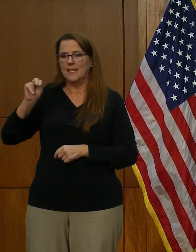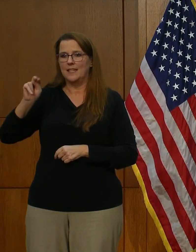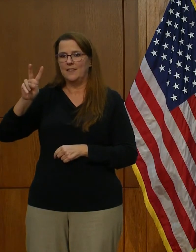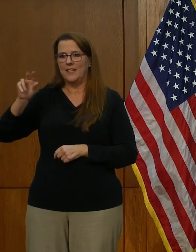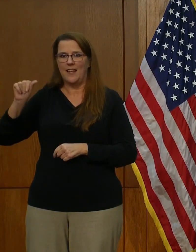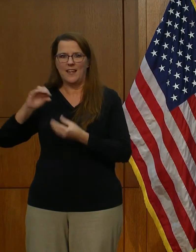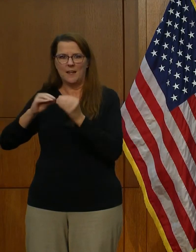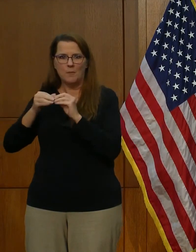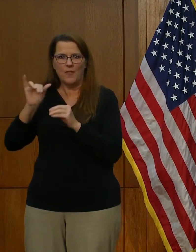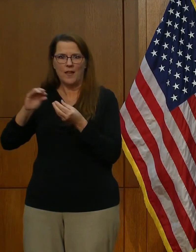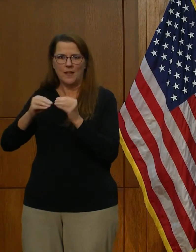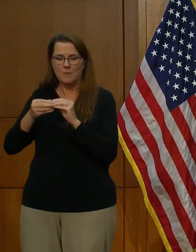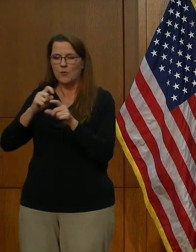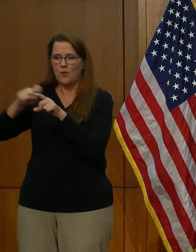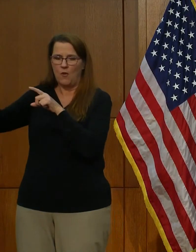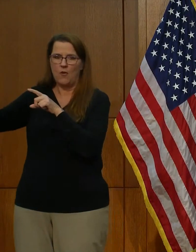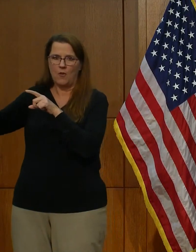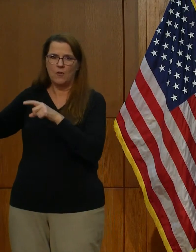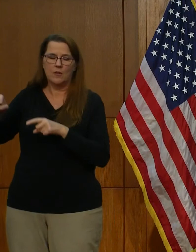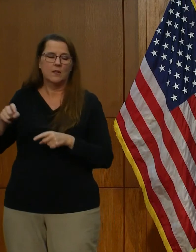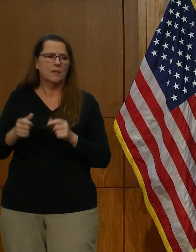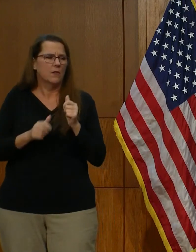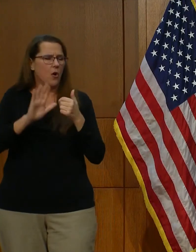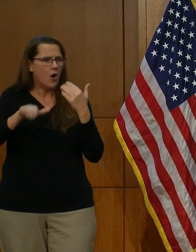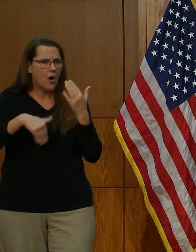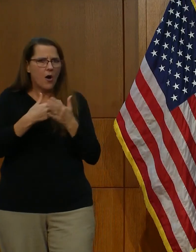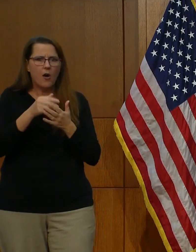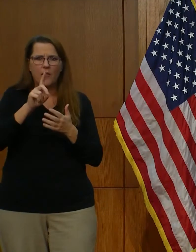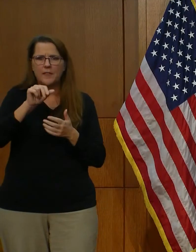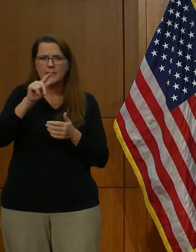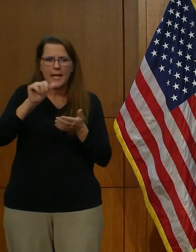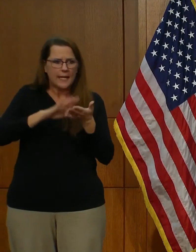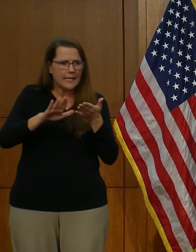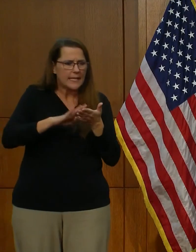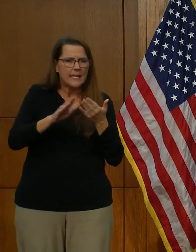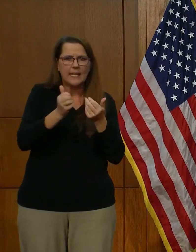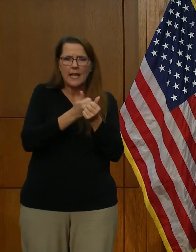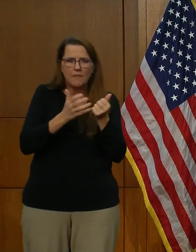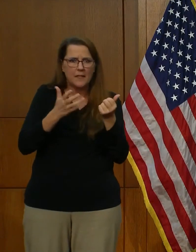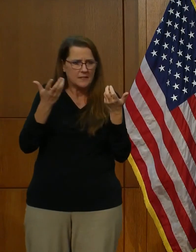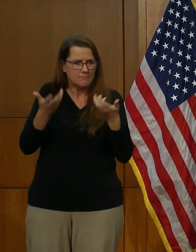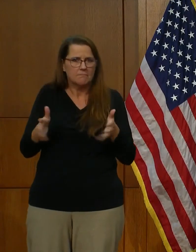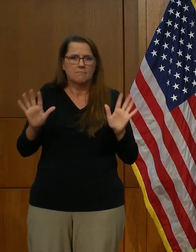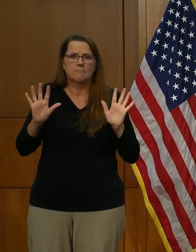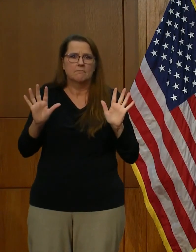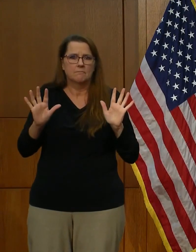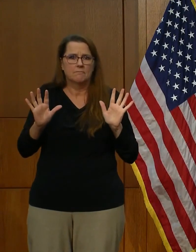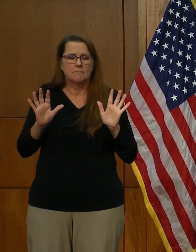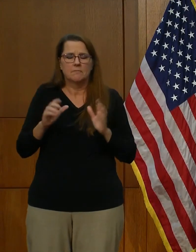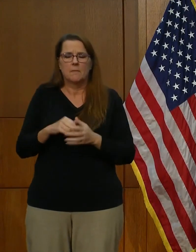NUMBER AND AN AGENT WILL HELP TRY TO RECONCILE. ALL OF THE EMERGING AT THIS POINT HAS BEEN